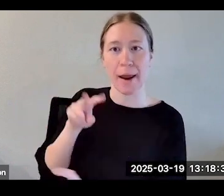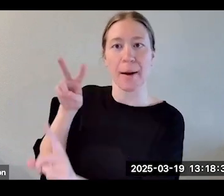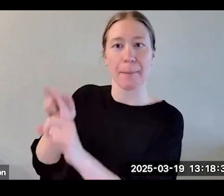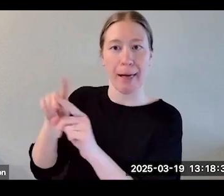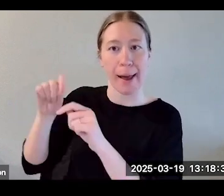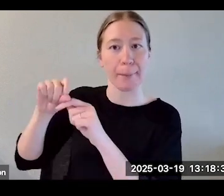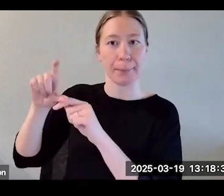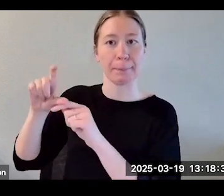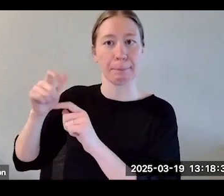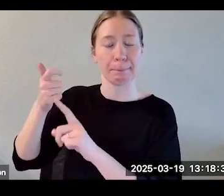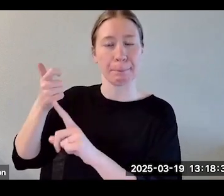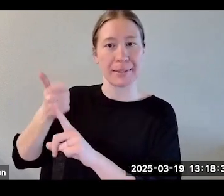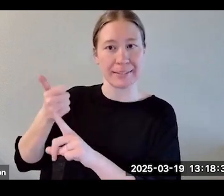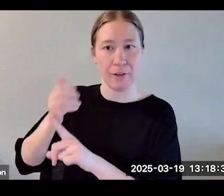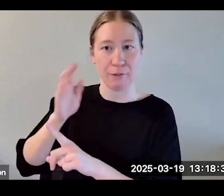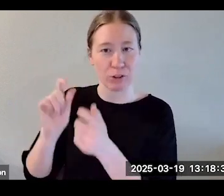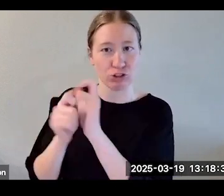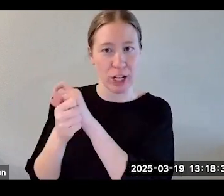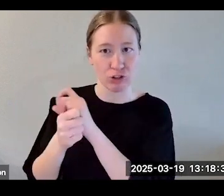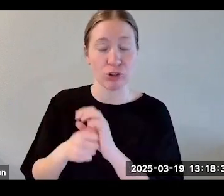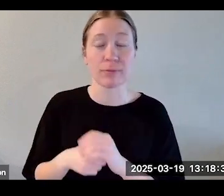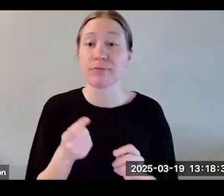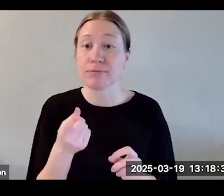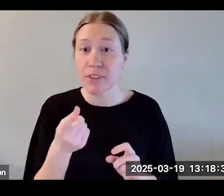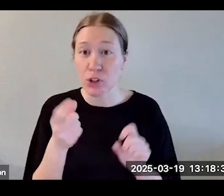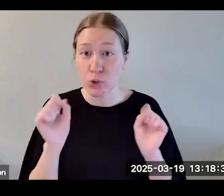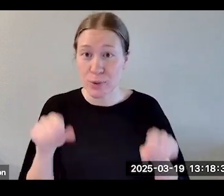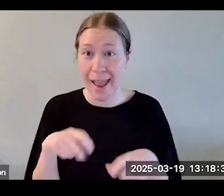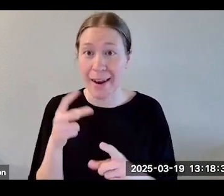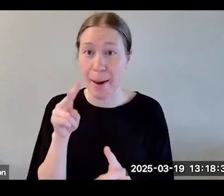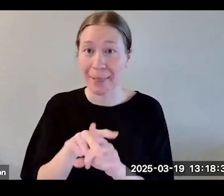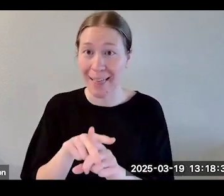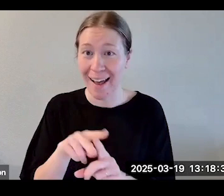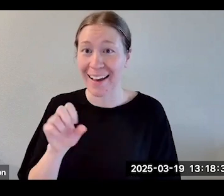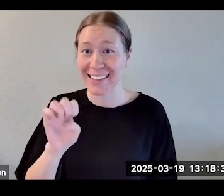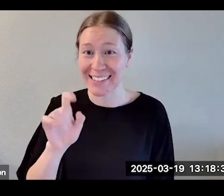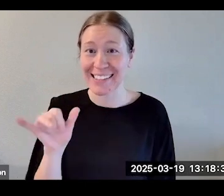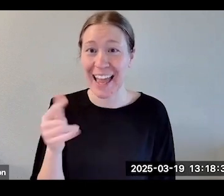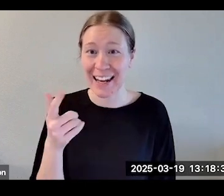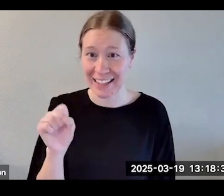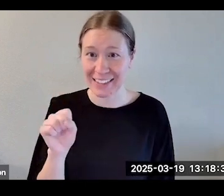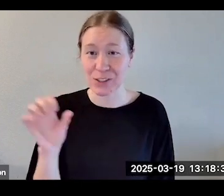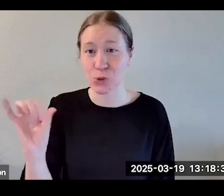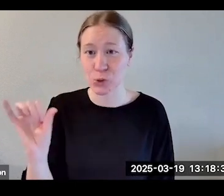to match the current formatting you have. So for example, if I have some text on the screen